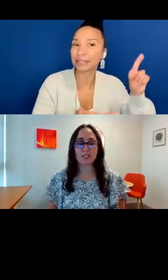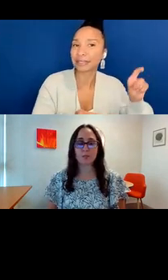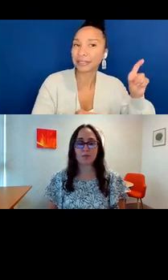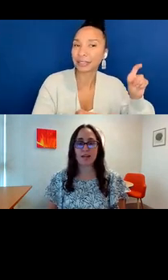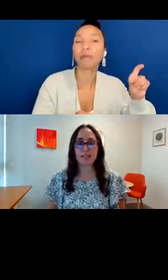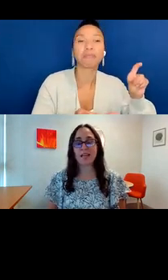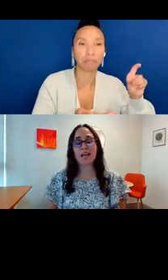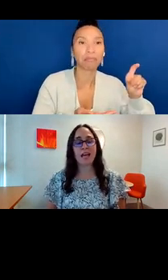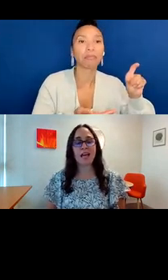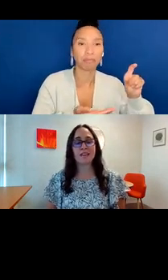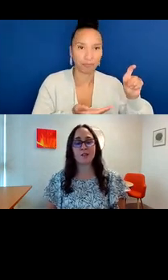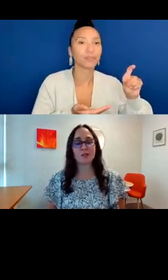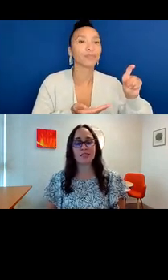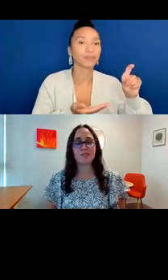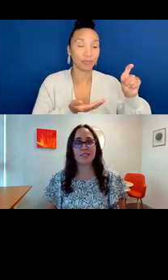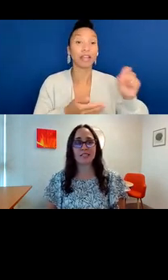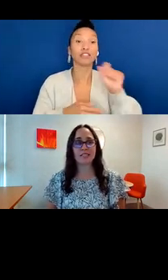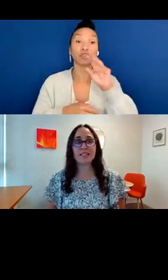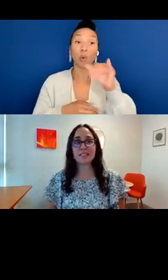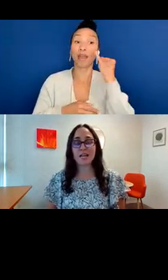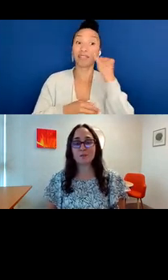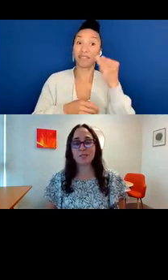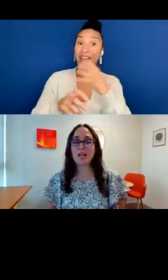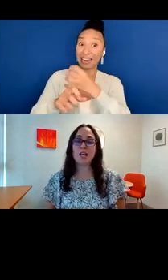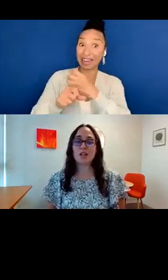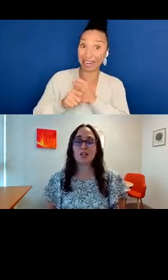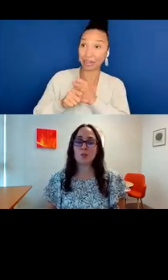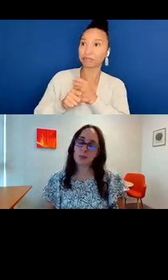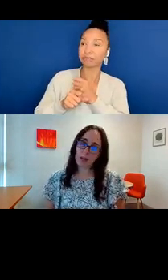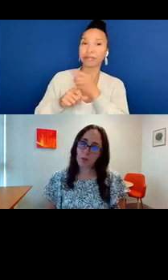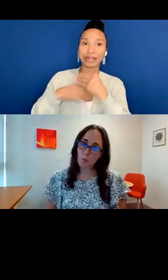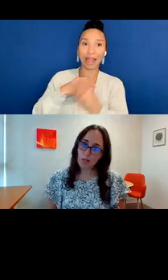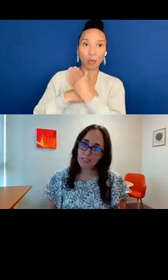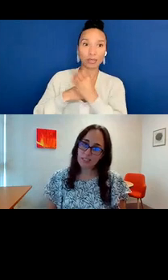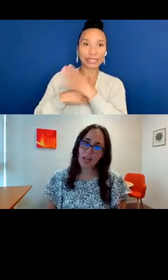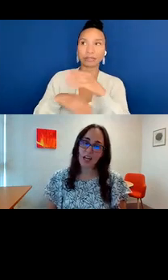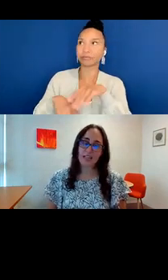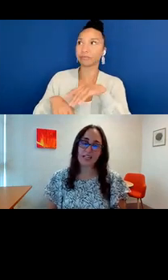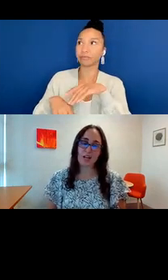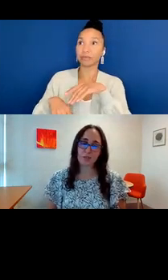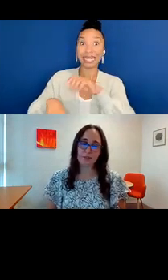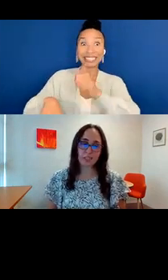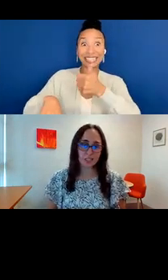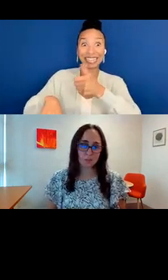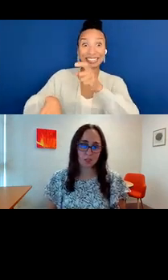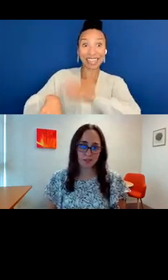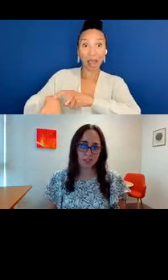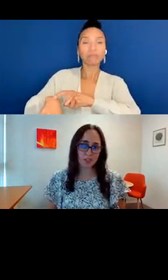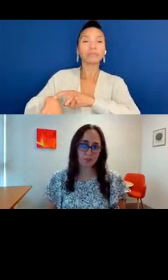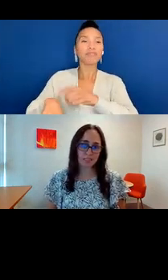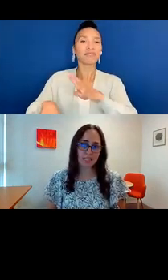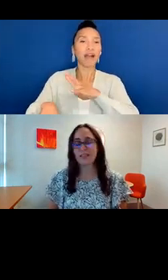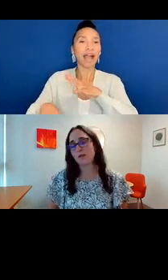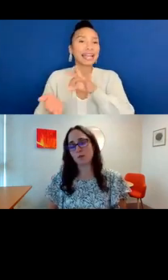you're grant-funded to provide, and they received it 10 times, you would count them once in how many victims got this service